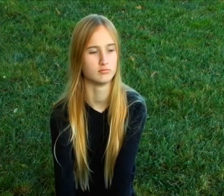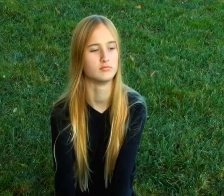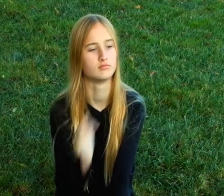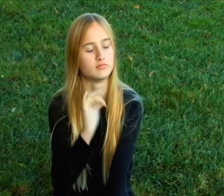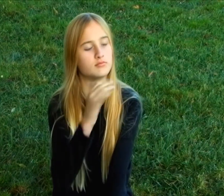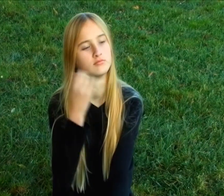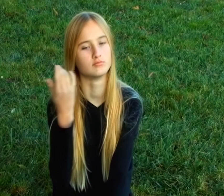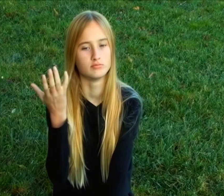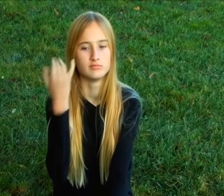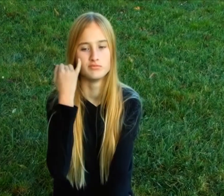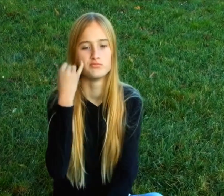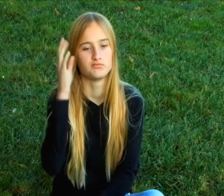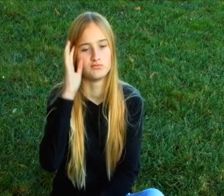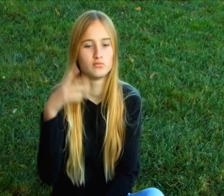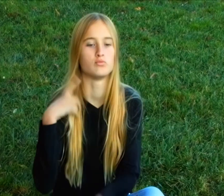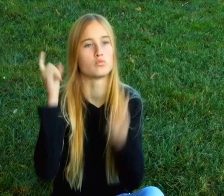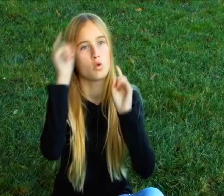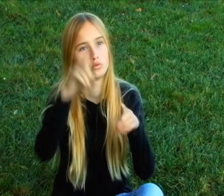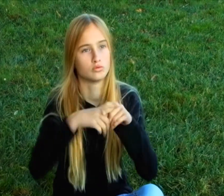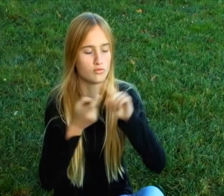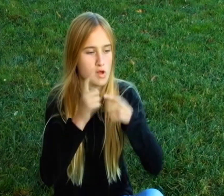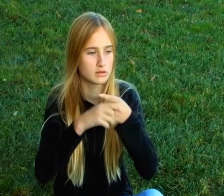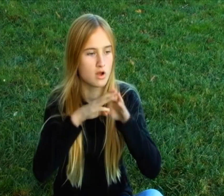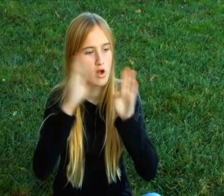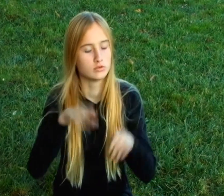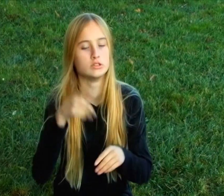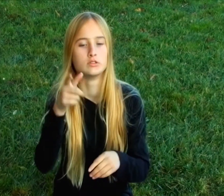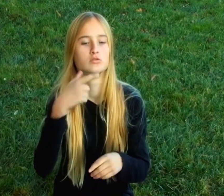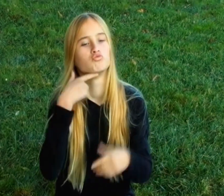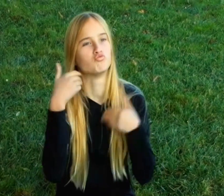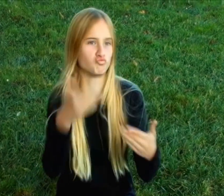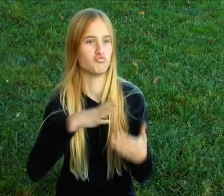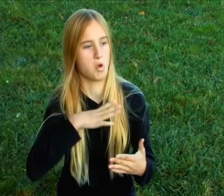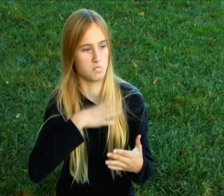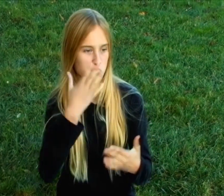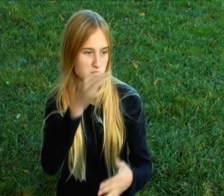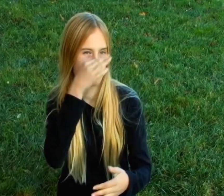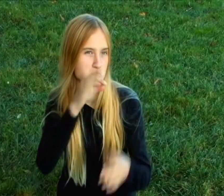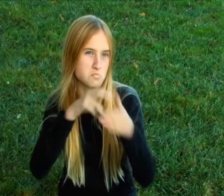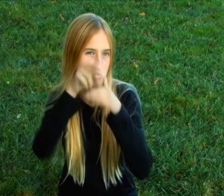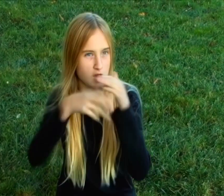FOR EXAMPLE, IF I GO OVER TO A FRIEND'S HOUSE, IGNORE THE LAW, AND JUMP OVER SOMEONE'S FENCE TO GET THERE,